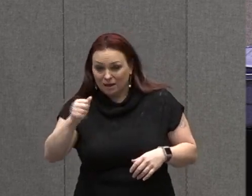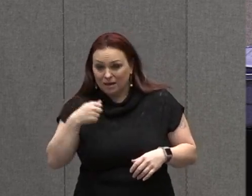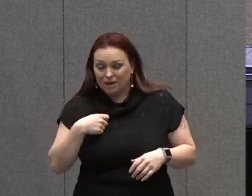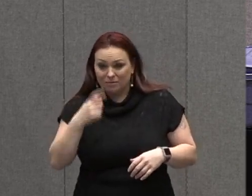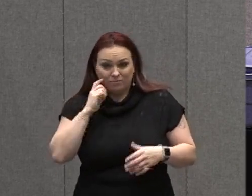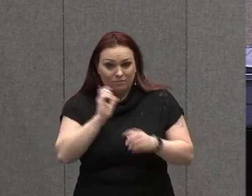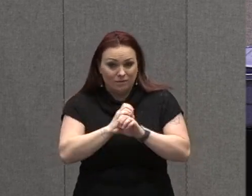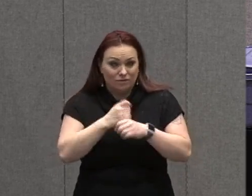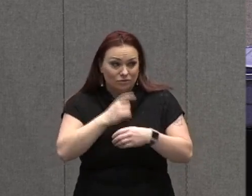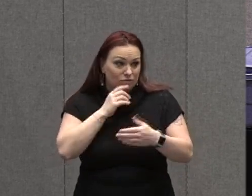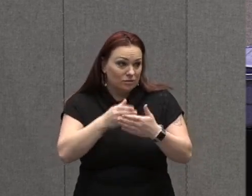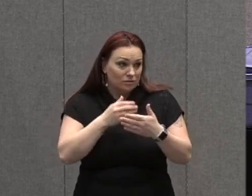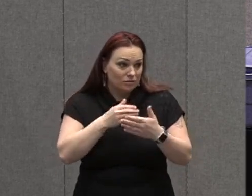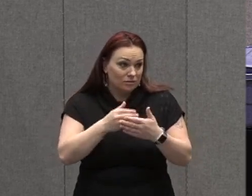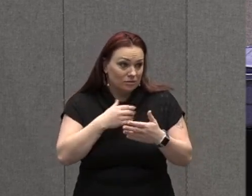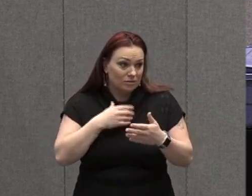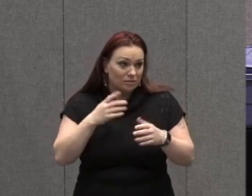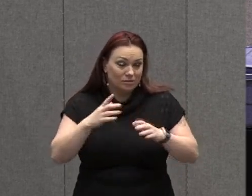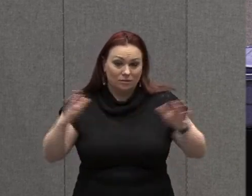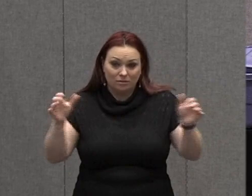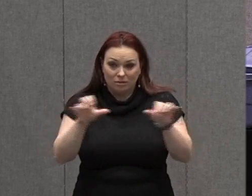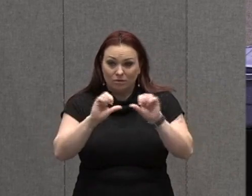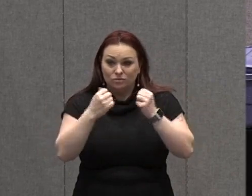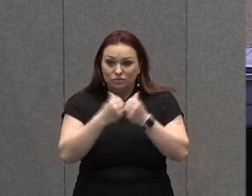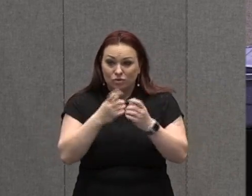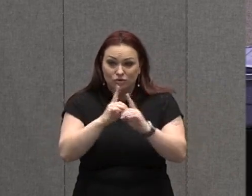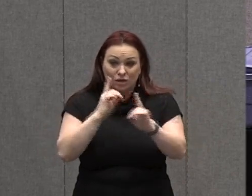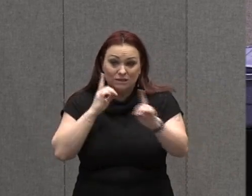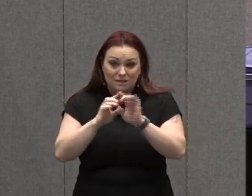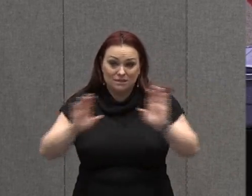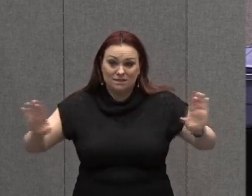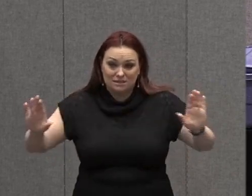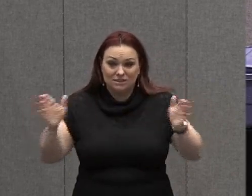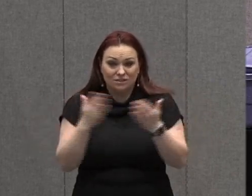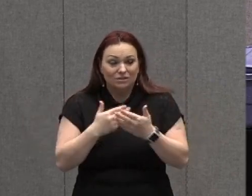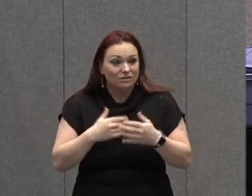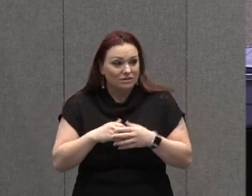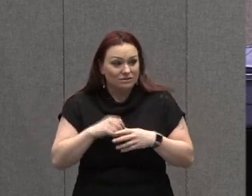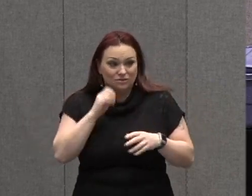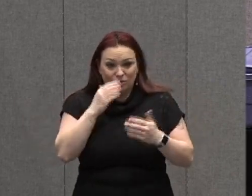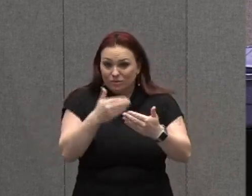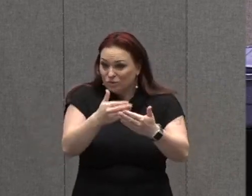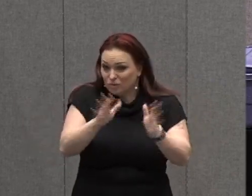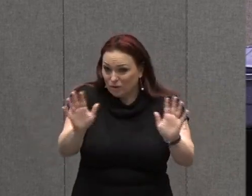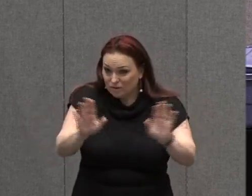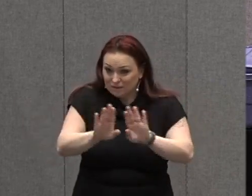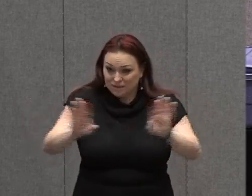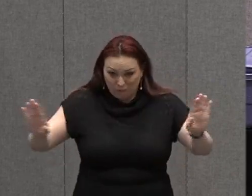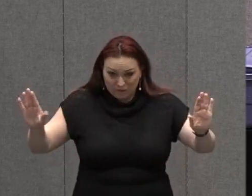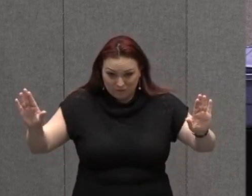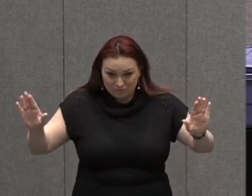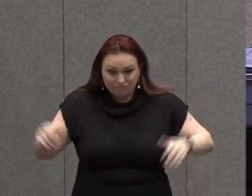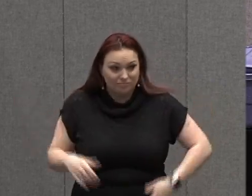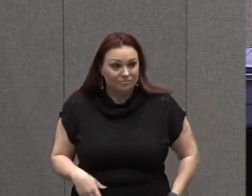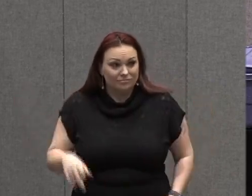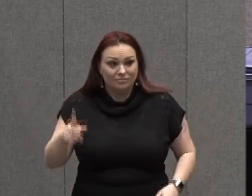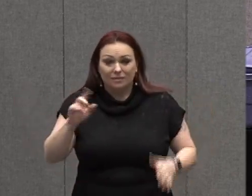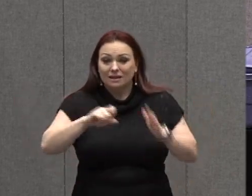because remember we're keeping social distance. I'm sorry! Okay so now we have keys!